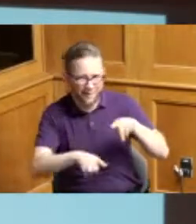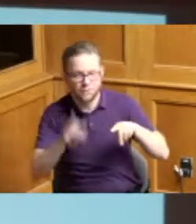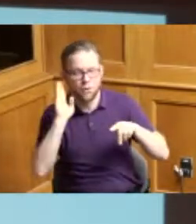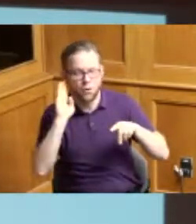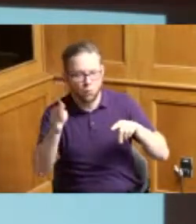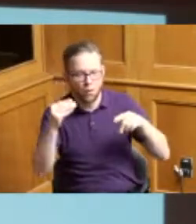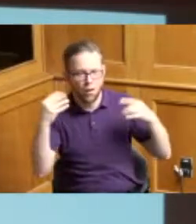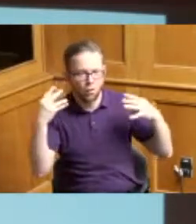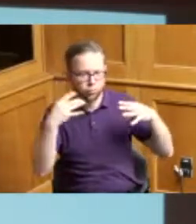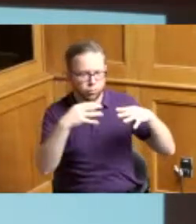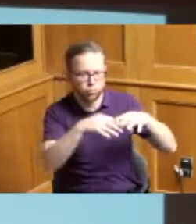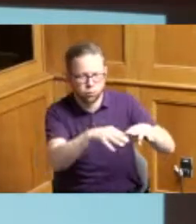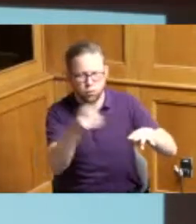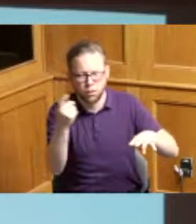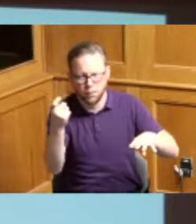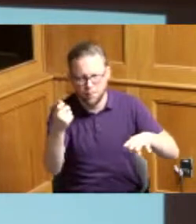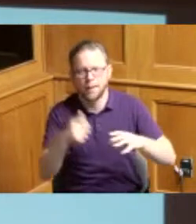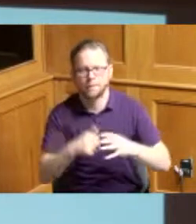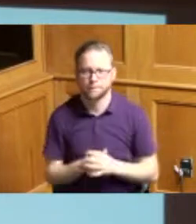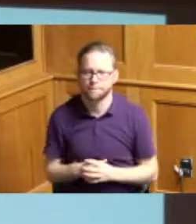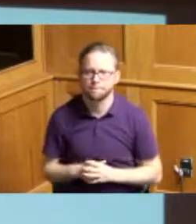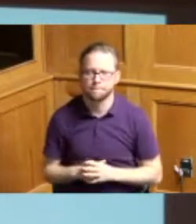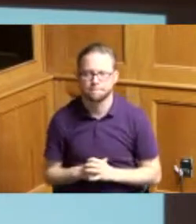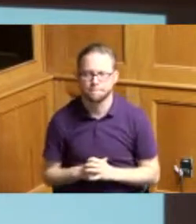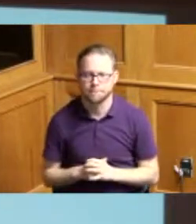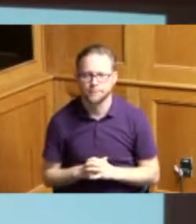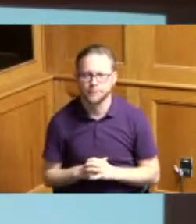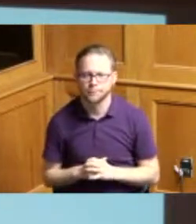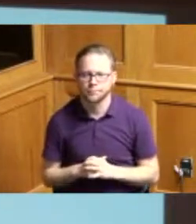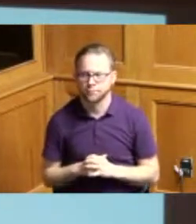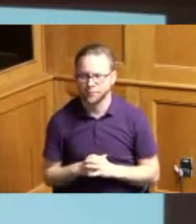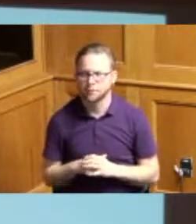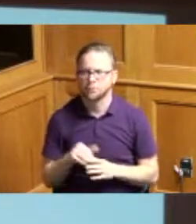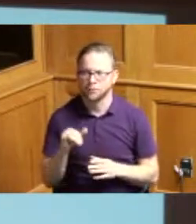small volumes of sanitary silver overflows so these are all different types of flows